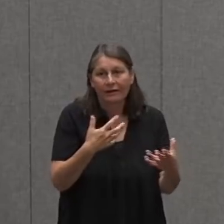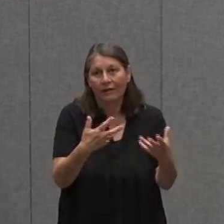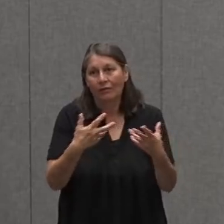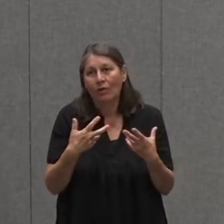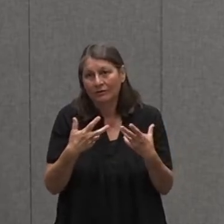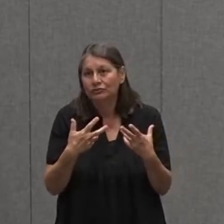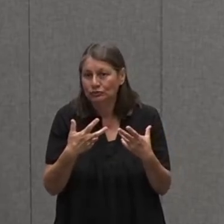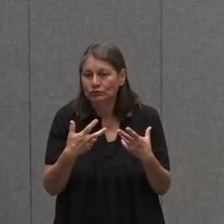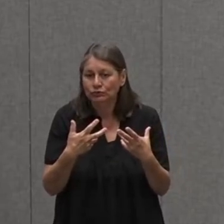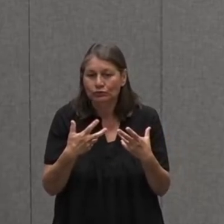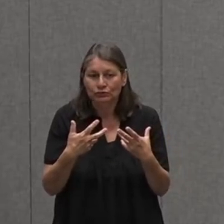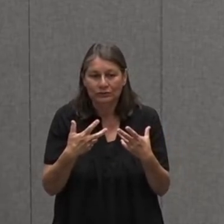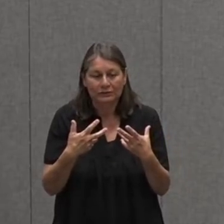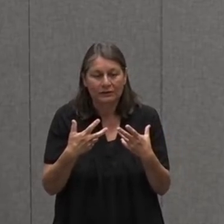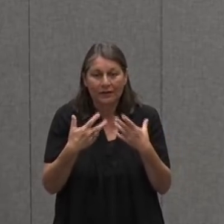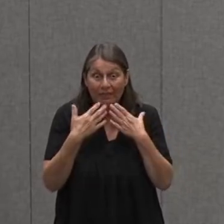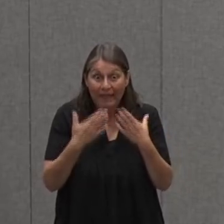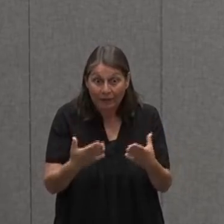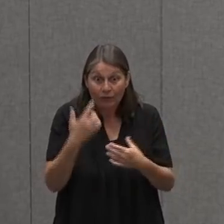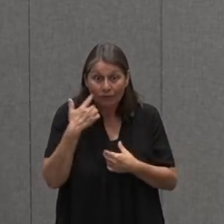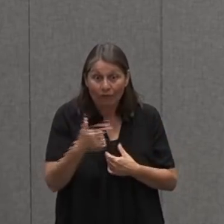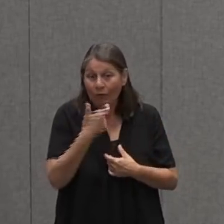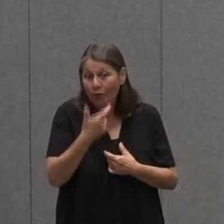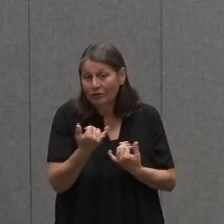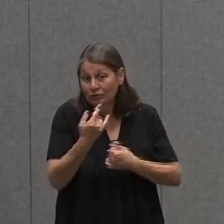and joining us today for @Home with APS.